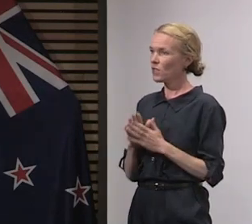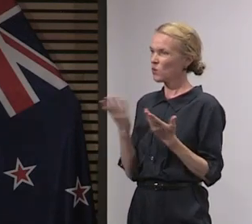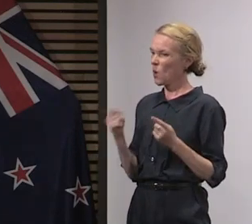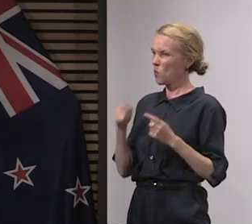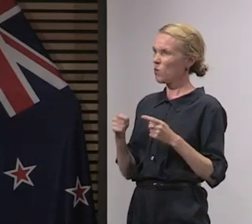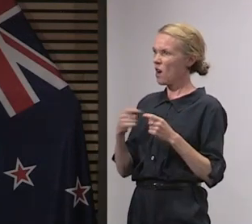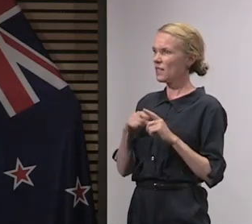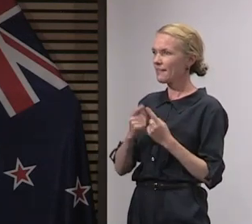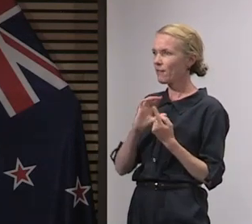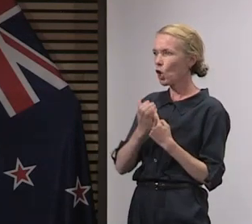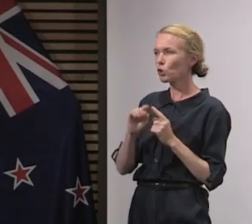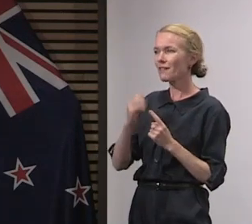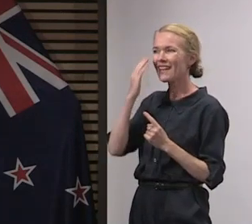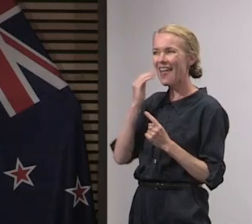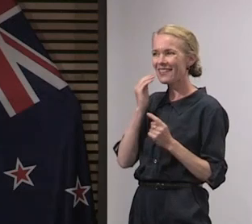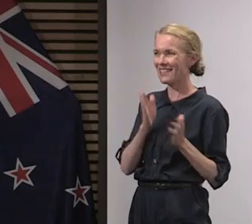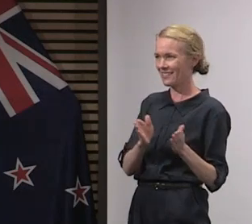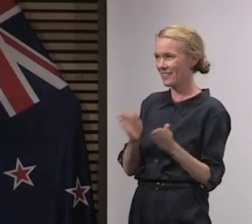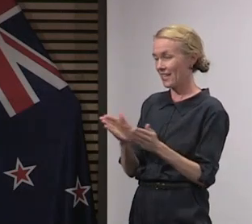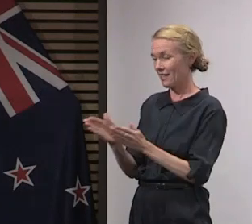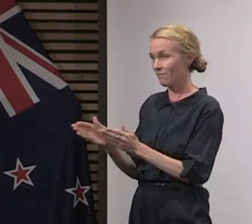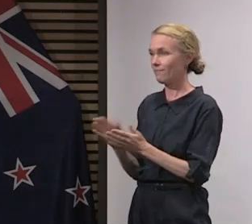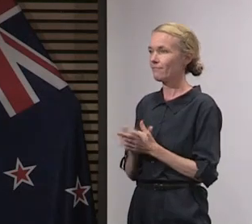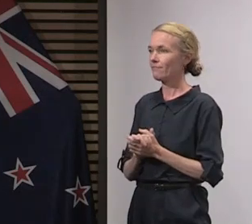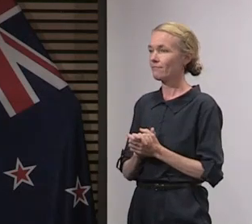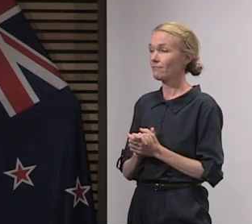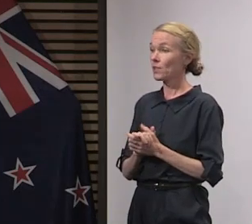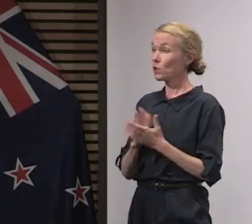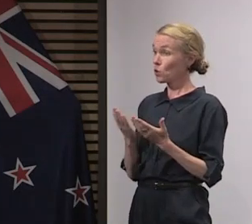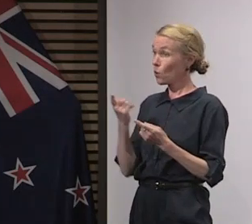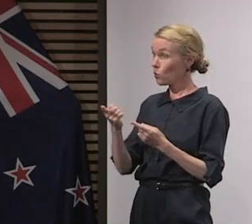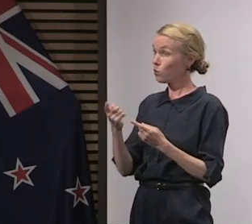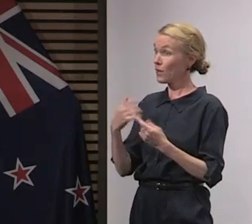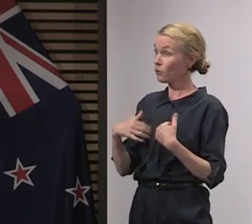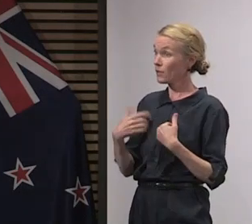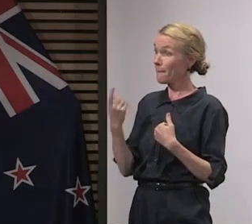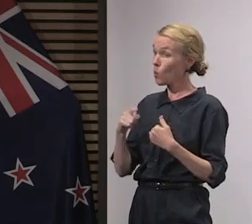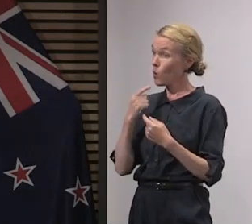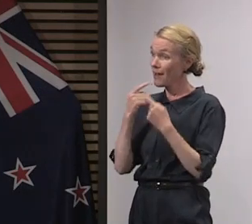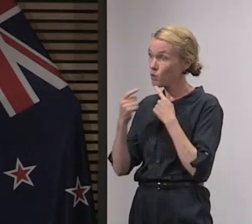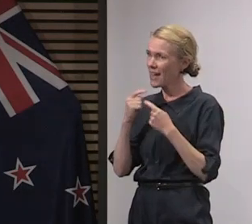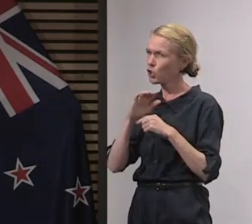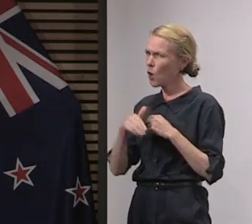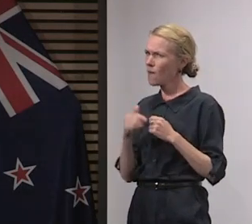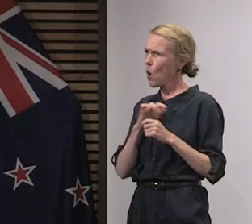now and Pacific people still quite low at 3.4%. The balance of the ethnicity is unknown.